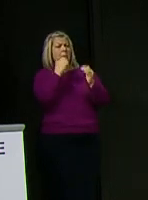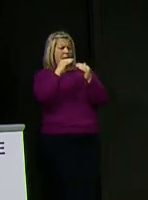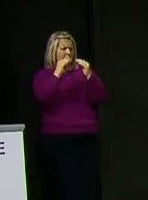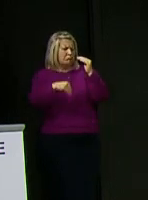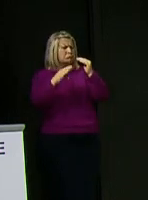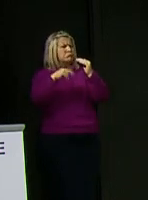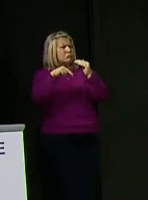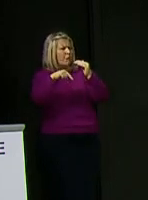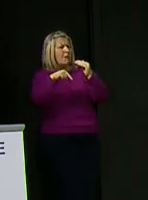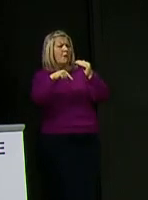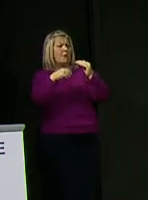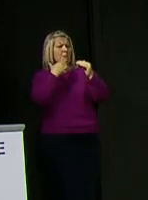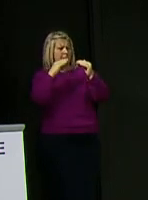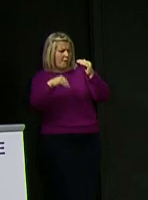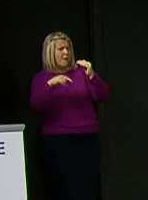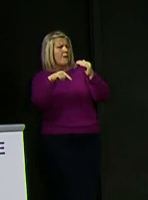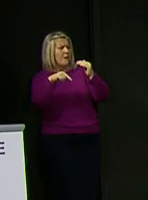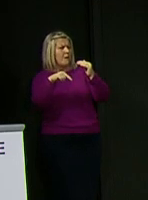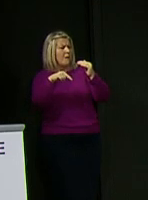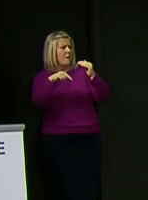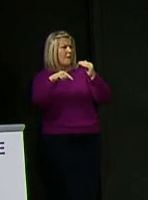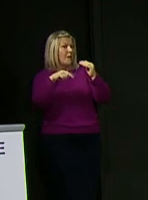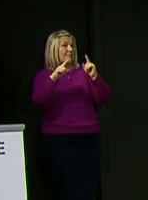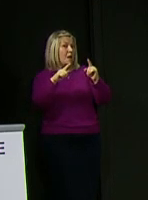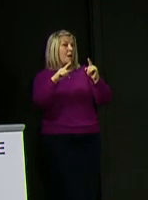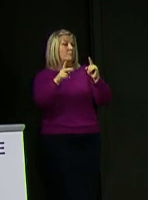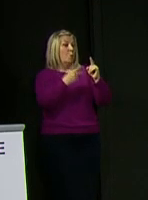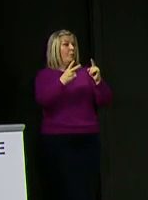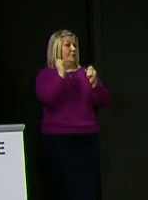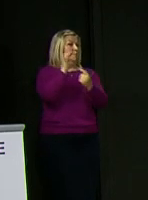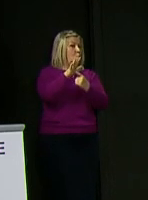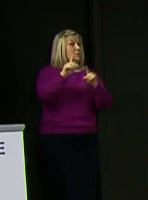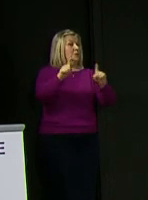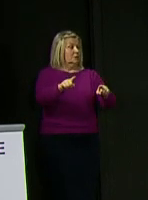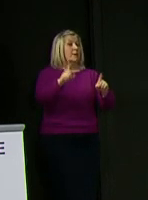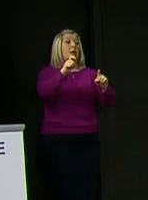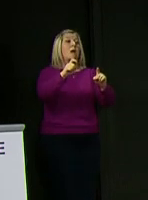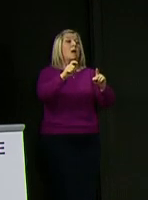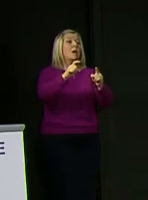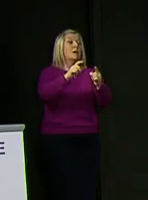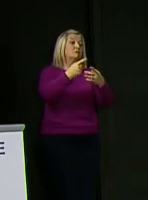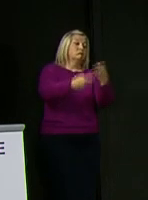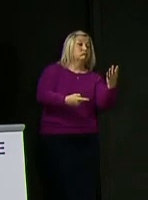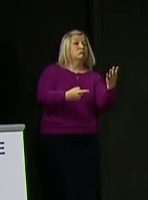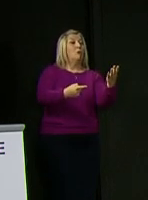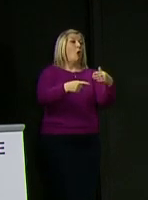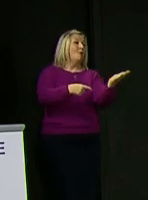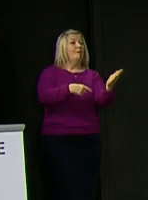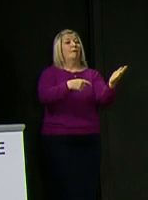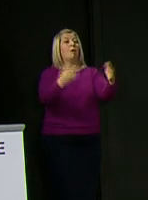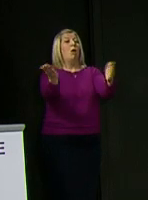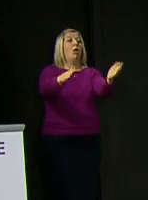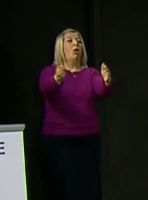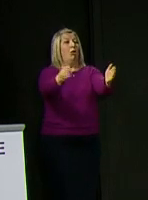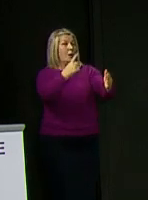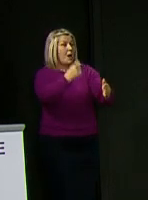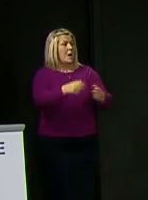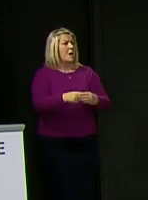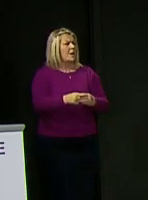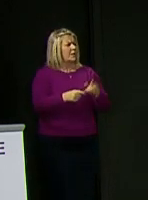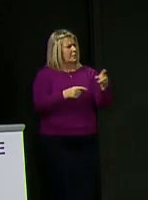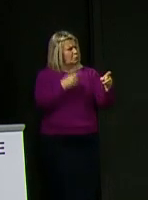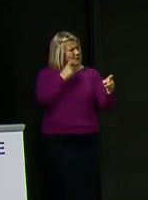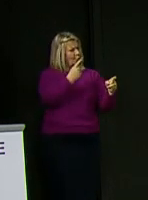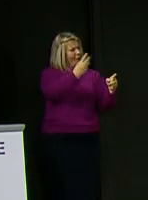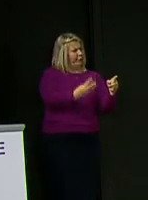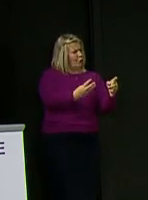just a third of the capacity you built into the testing is being used, what is the plan